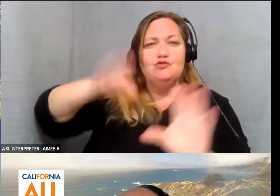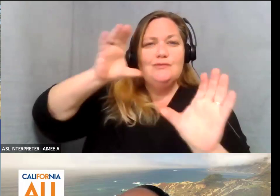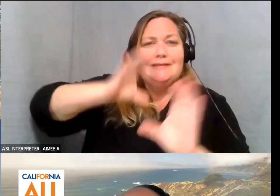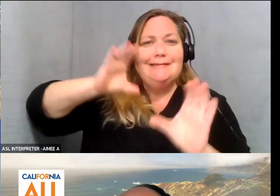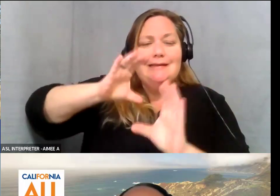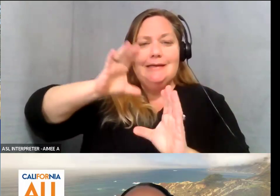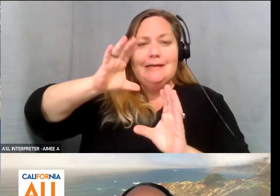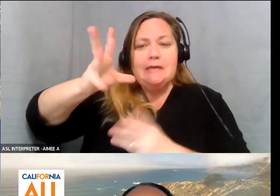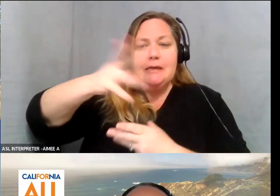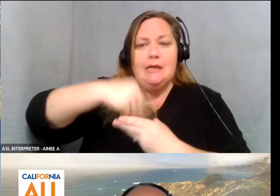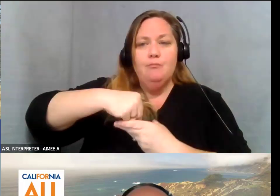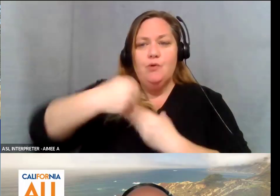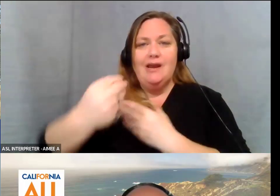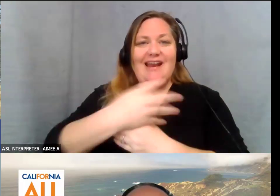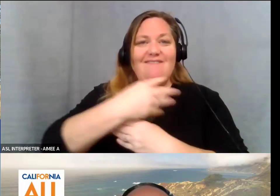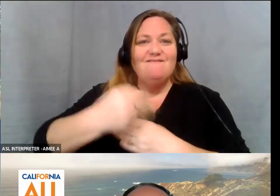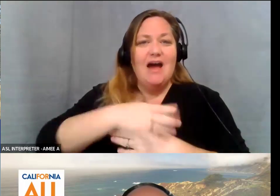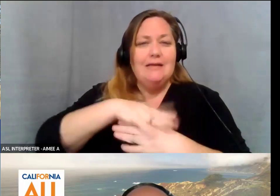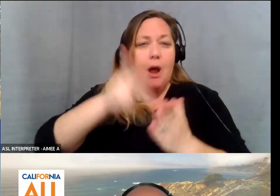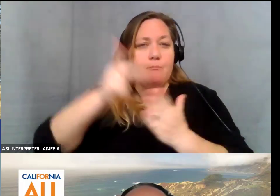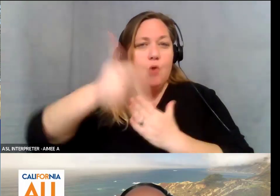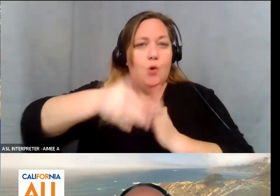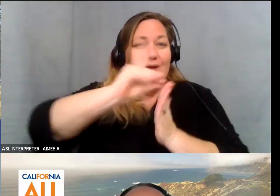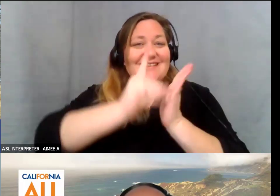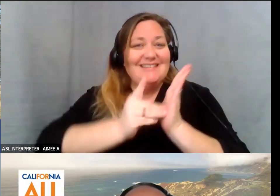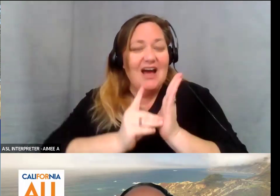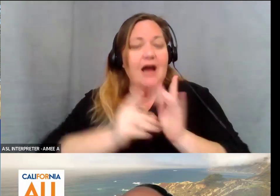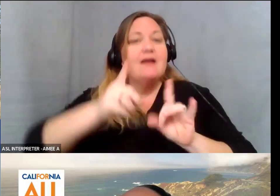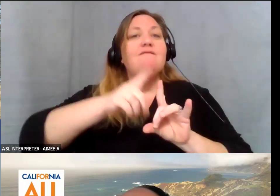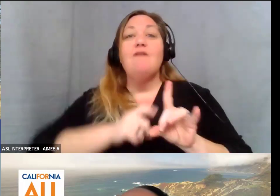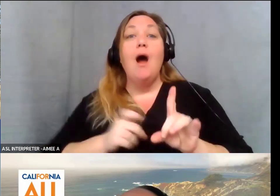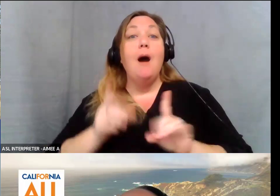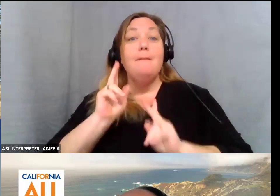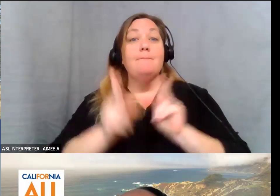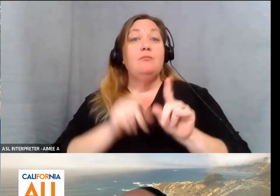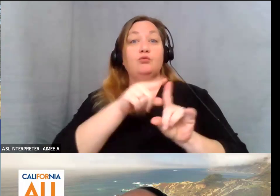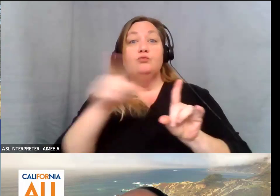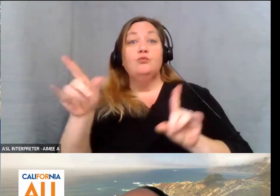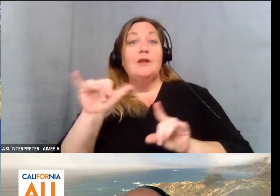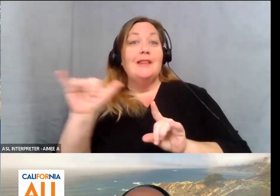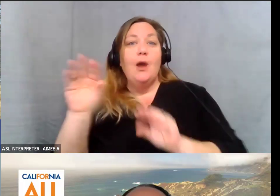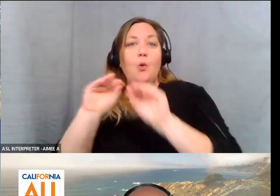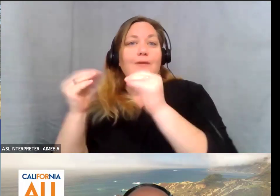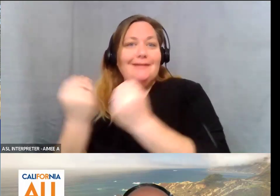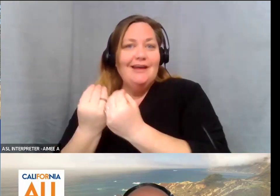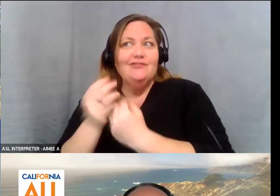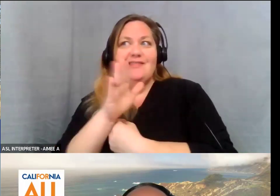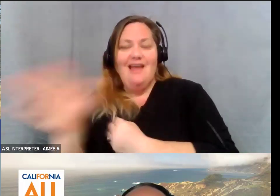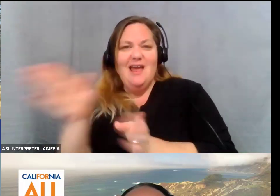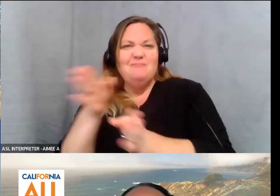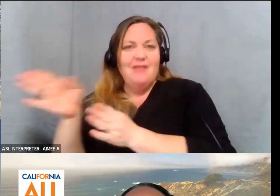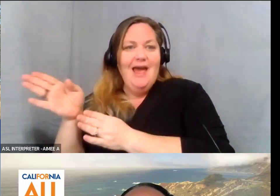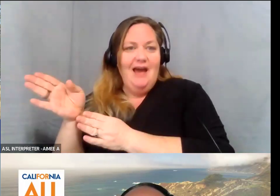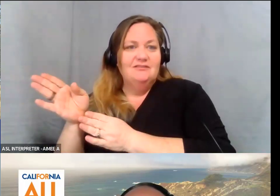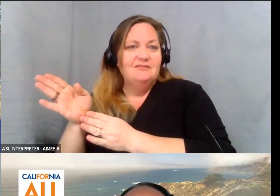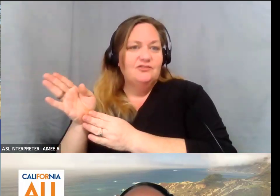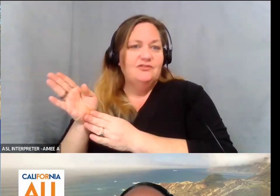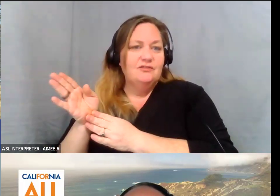input and advice on program design from people like organizations who had planned, you know,